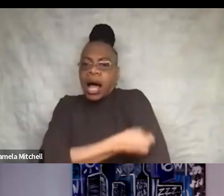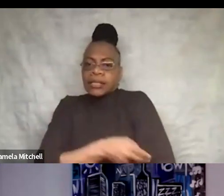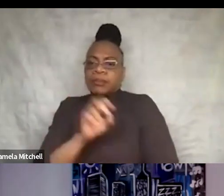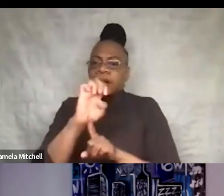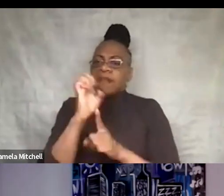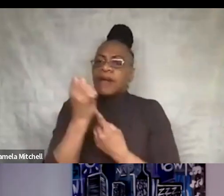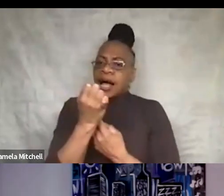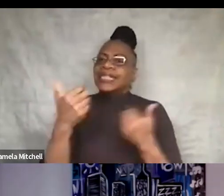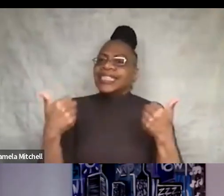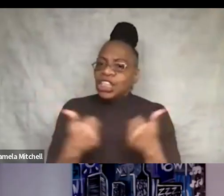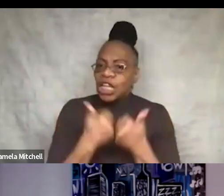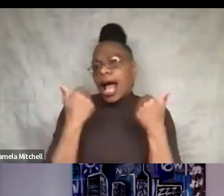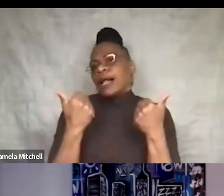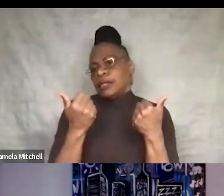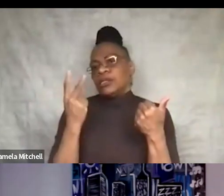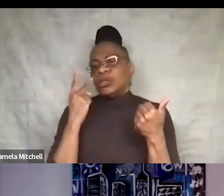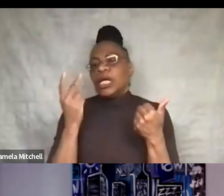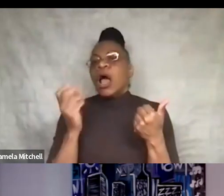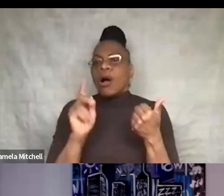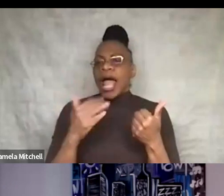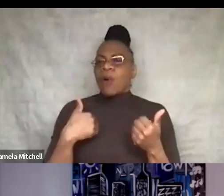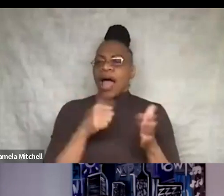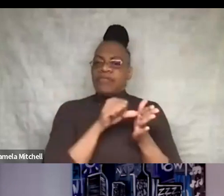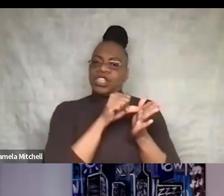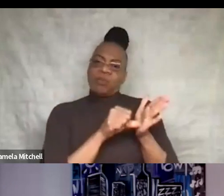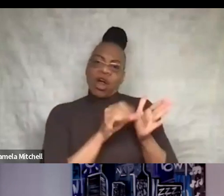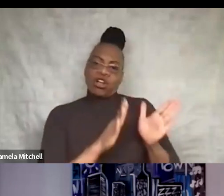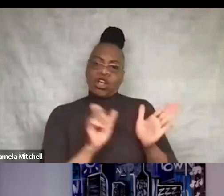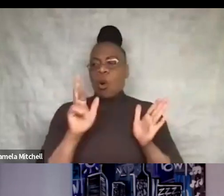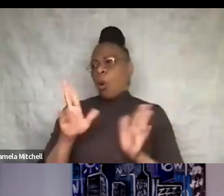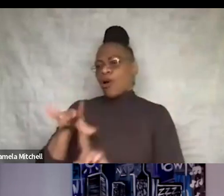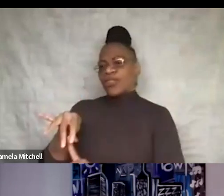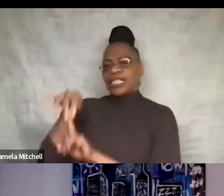"Okay, we're gonna have this surgeon or this specialist sitting down with a tech person," right?